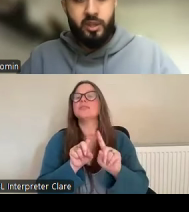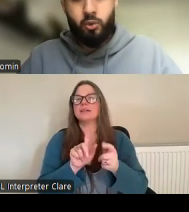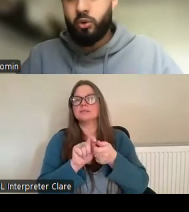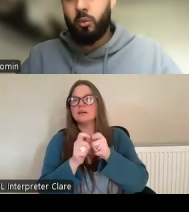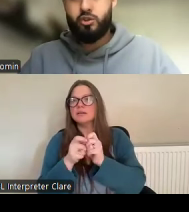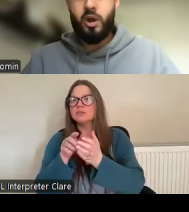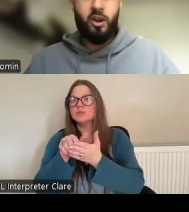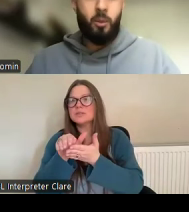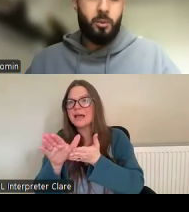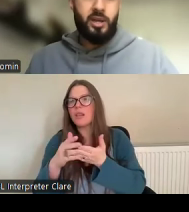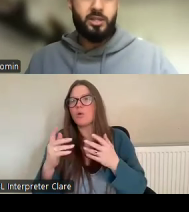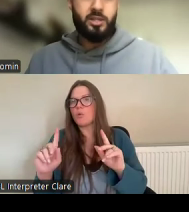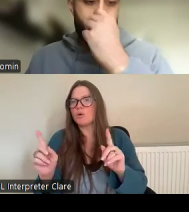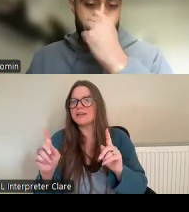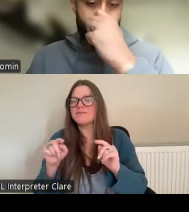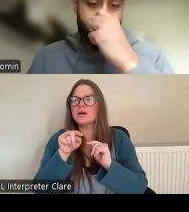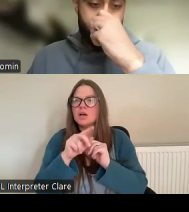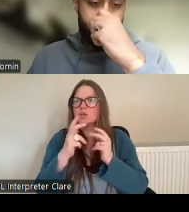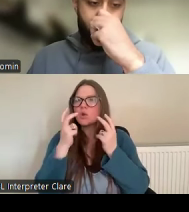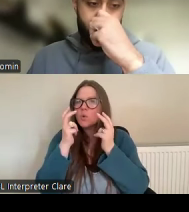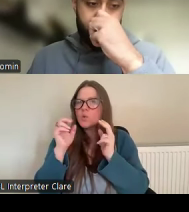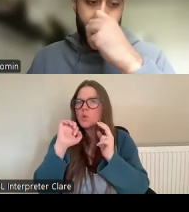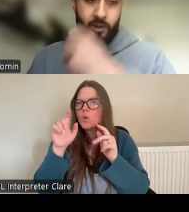Then Google will try and optimize for that as much as it possibly can.